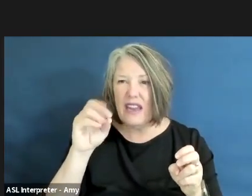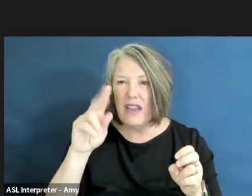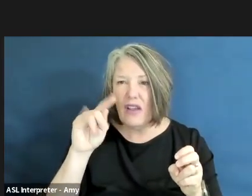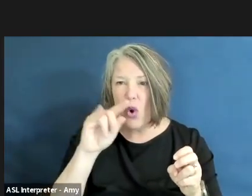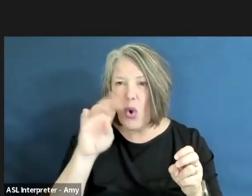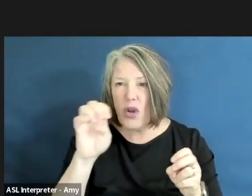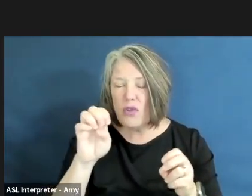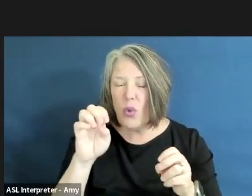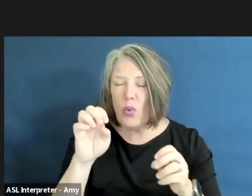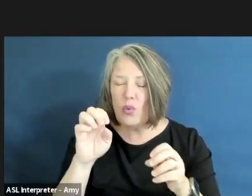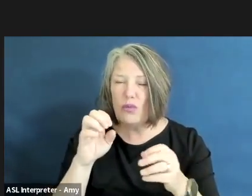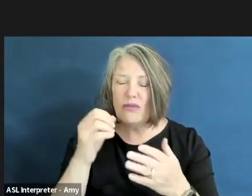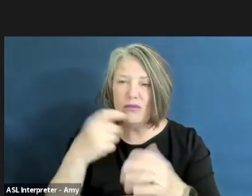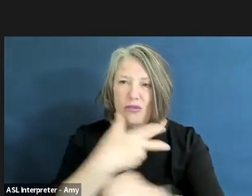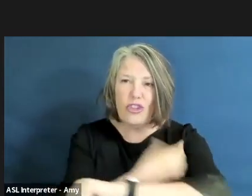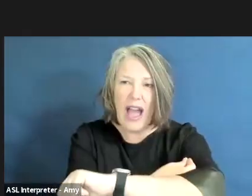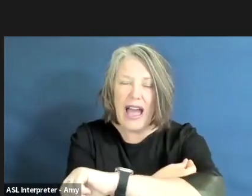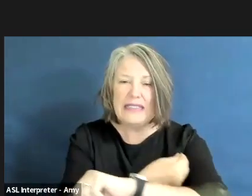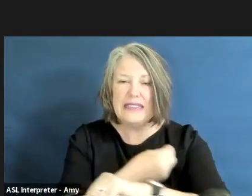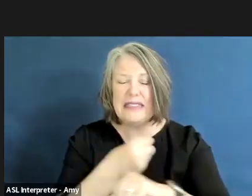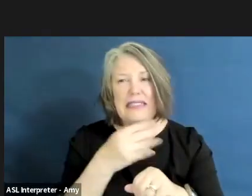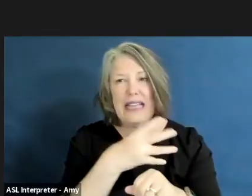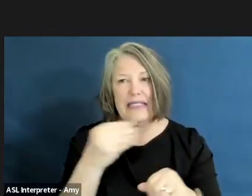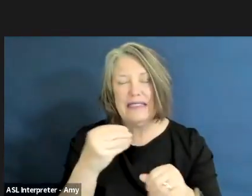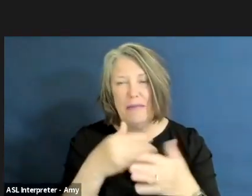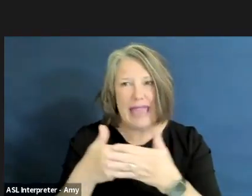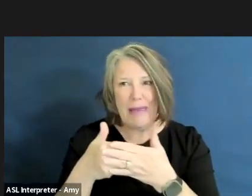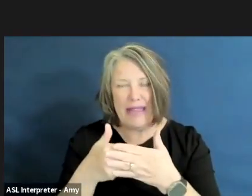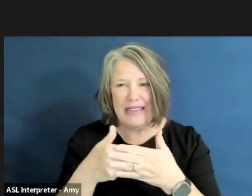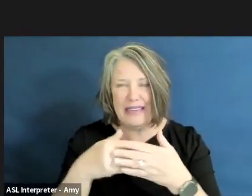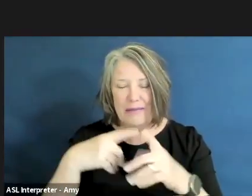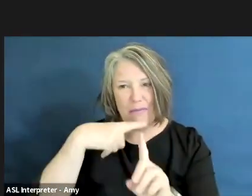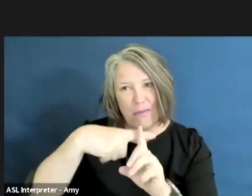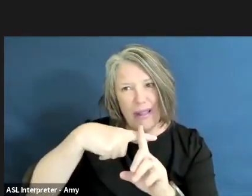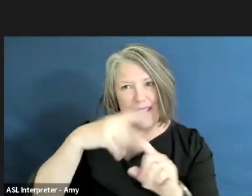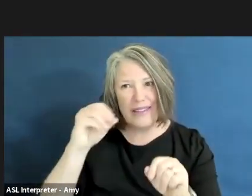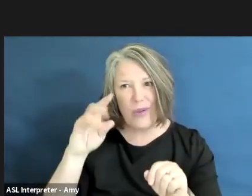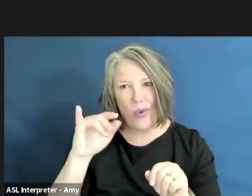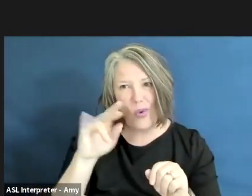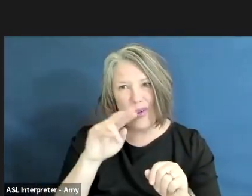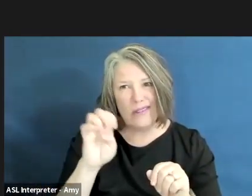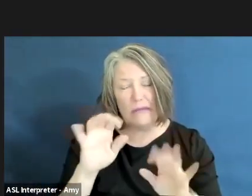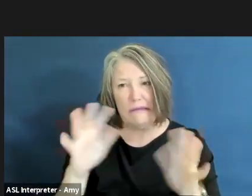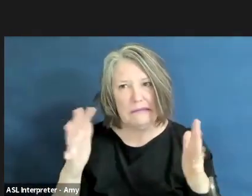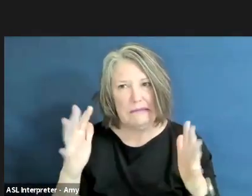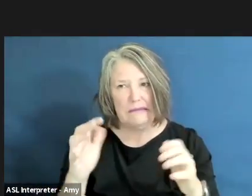symbiotic. The doctors